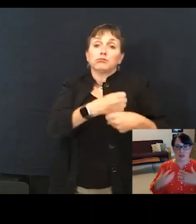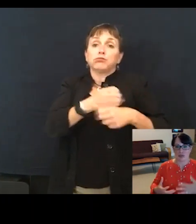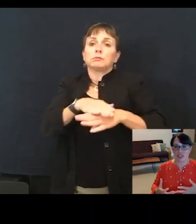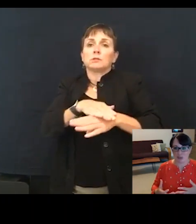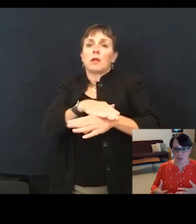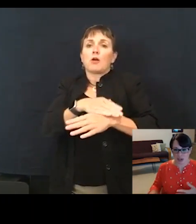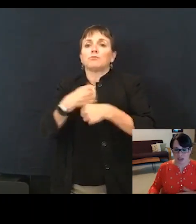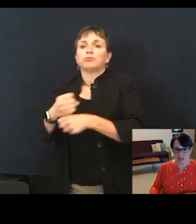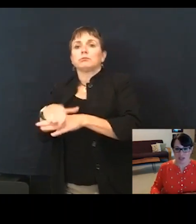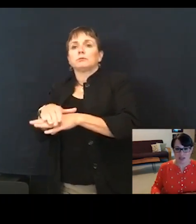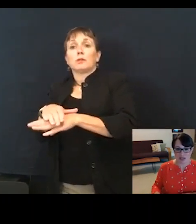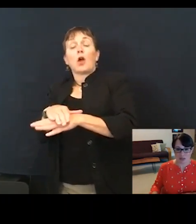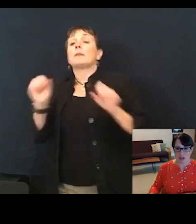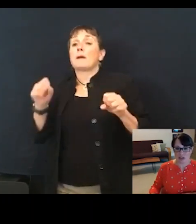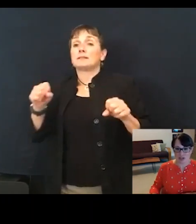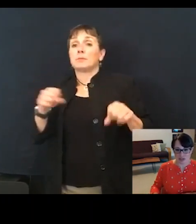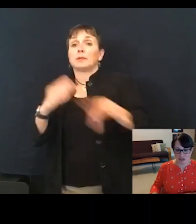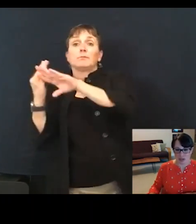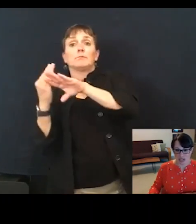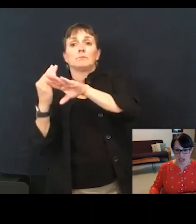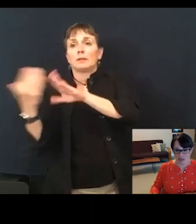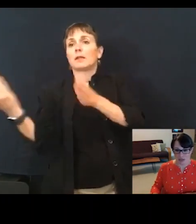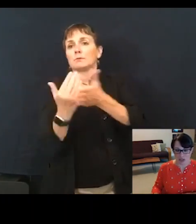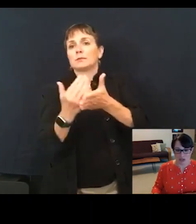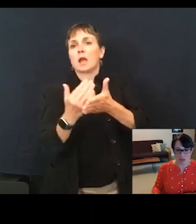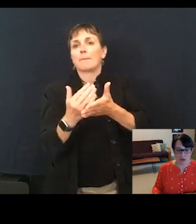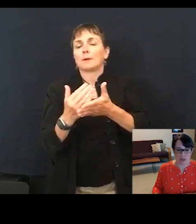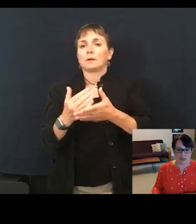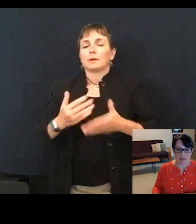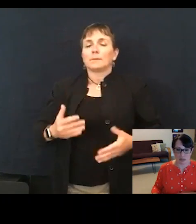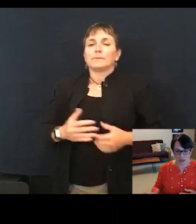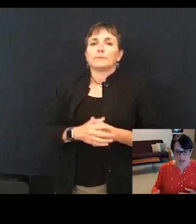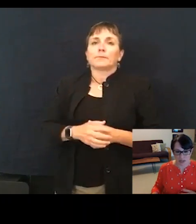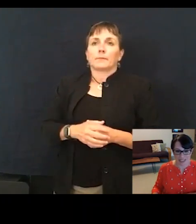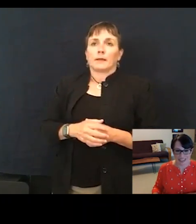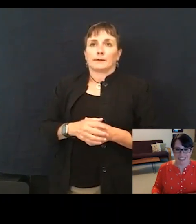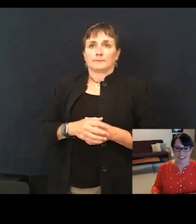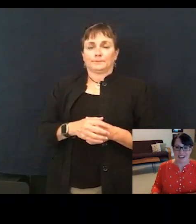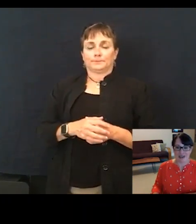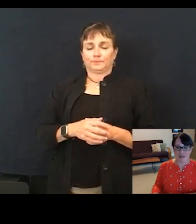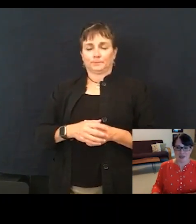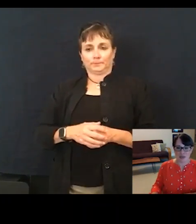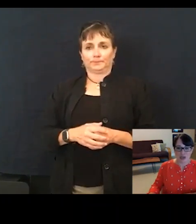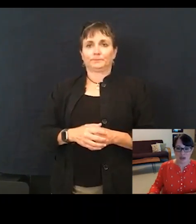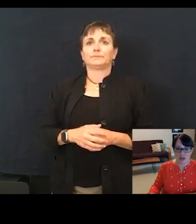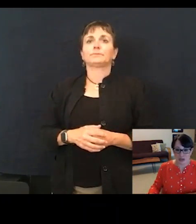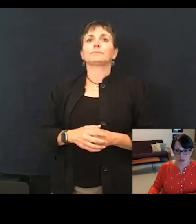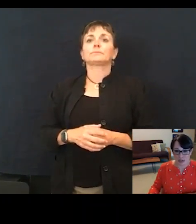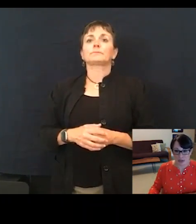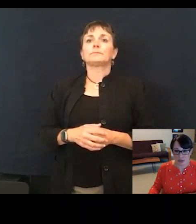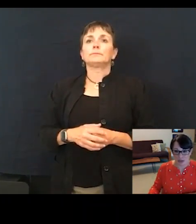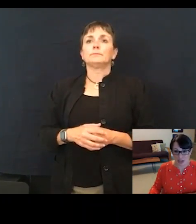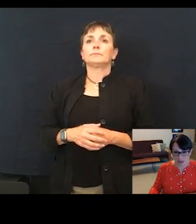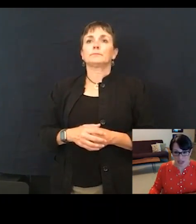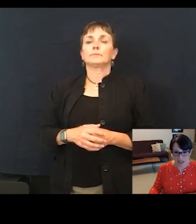stabilize the production of the front half truncated protein, put simply. So we altered those stop signs.